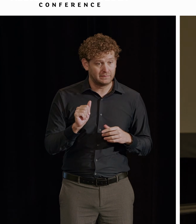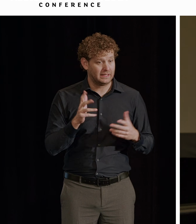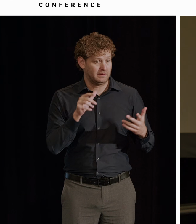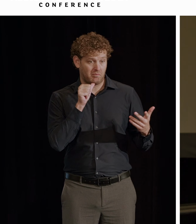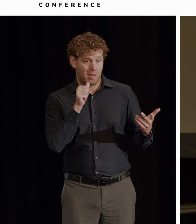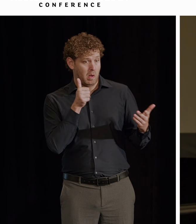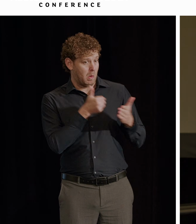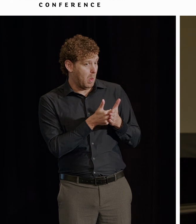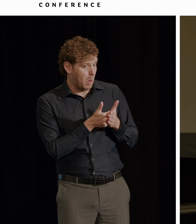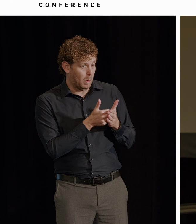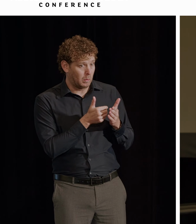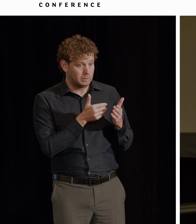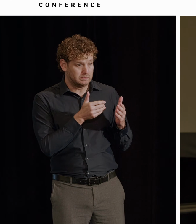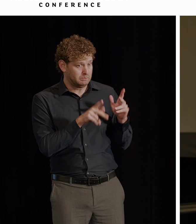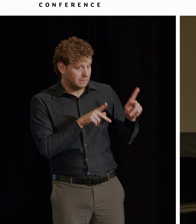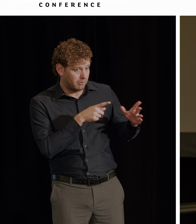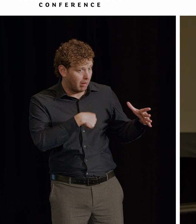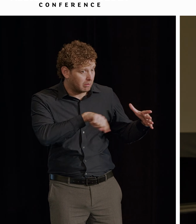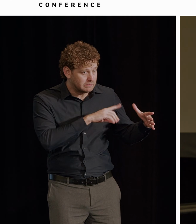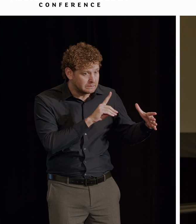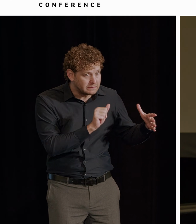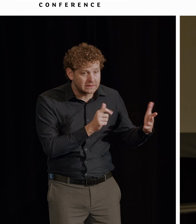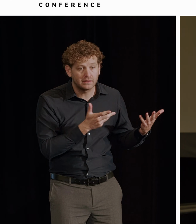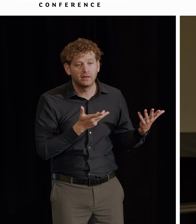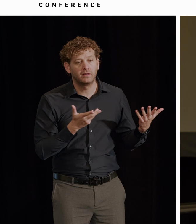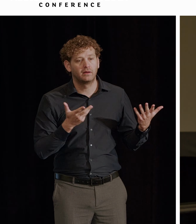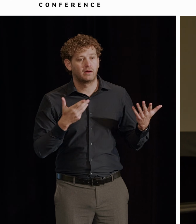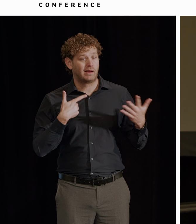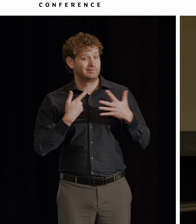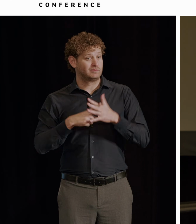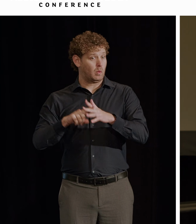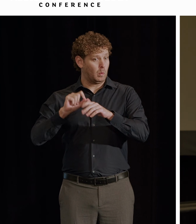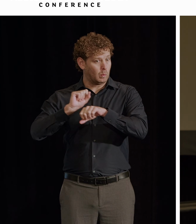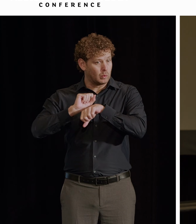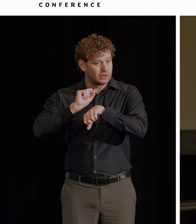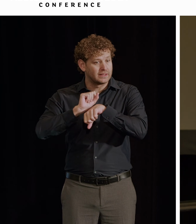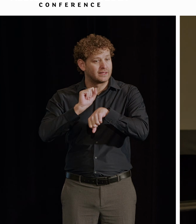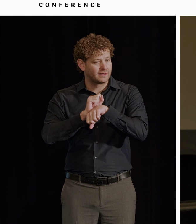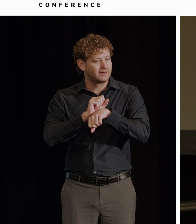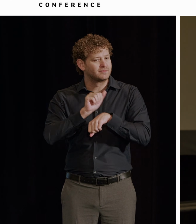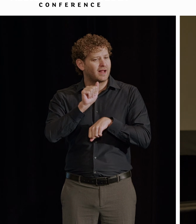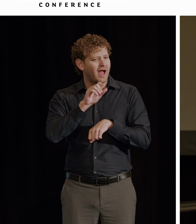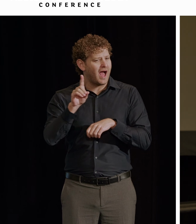So when I changed from ad tech into assistive technology, it was a very eye-opening experience